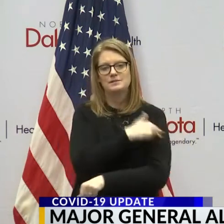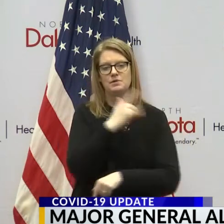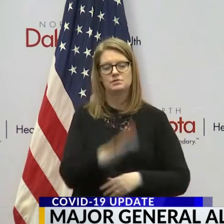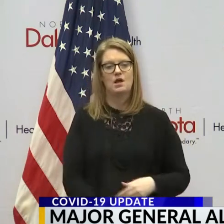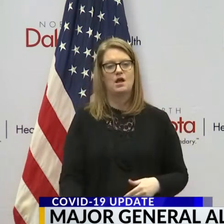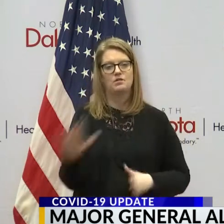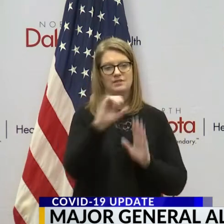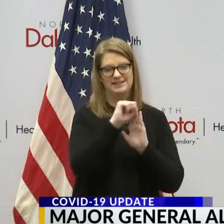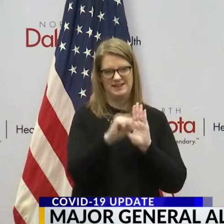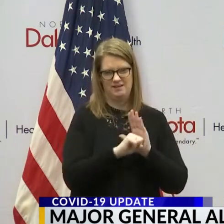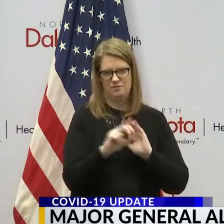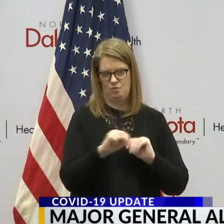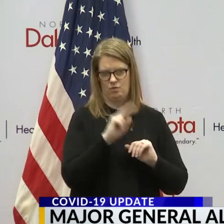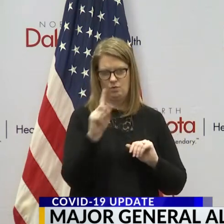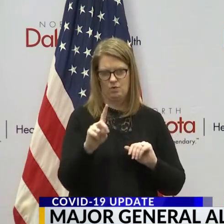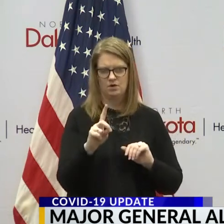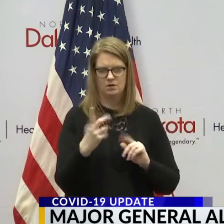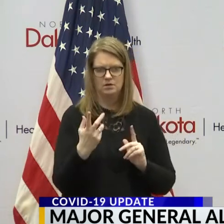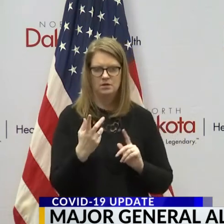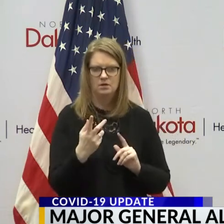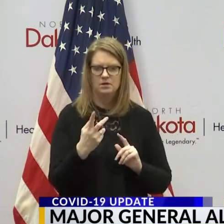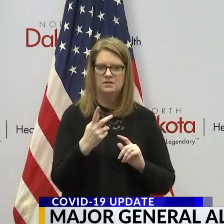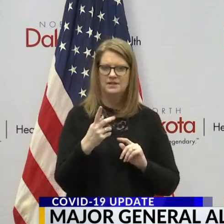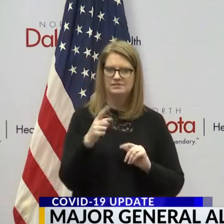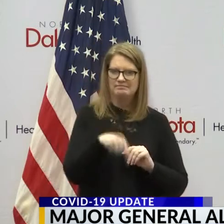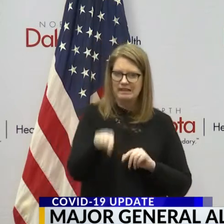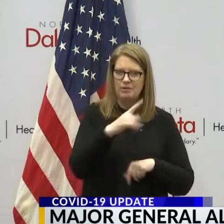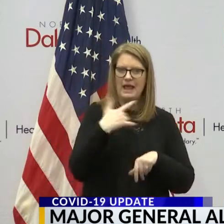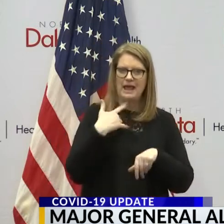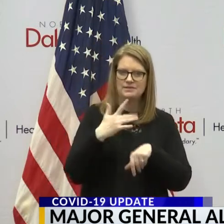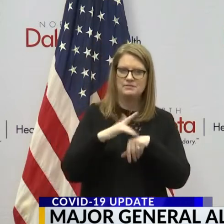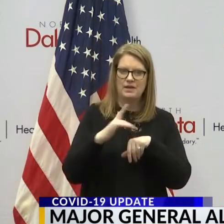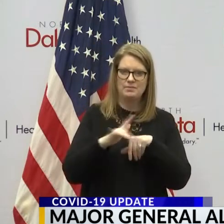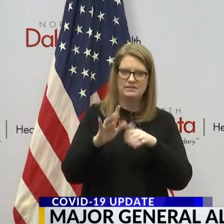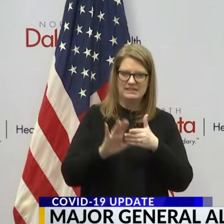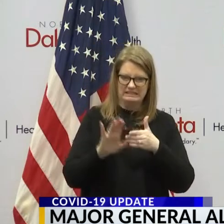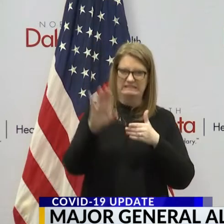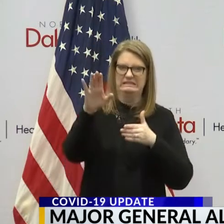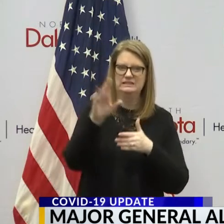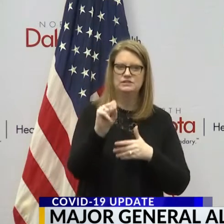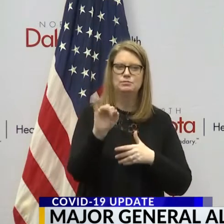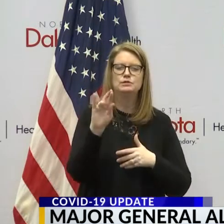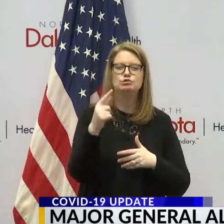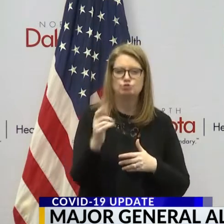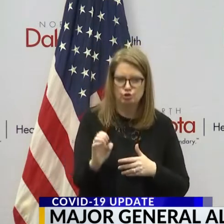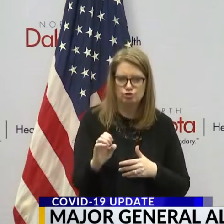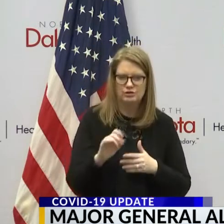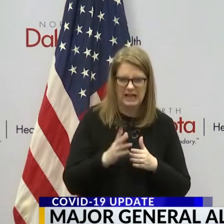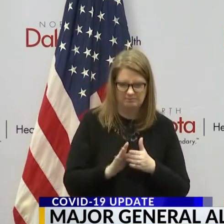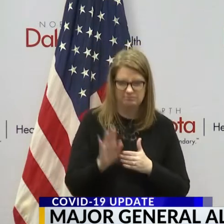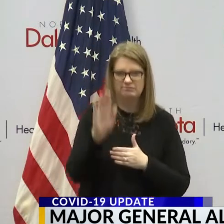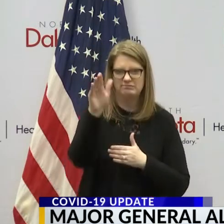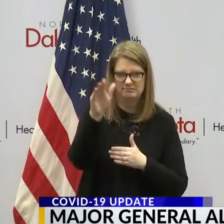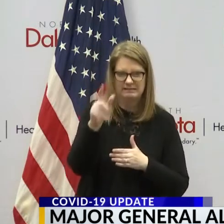ENGINEERS, THE UNIVERSITY SYSTEM AND OUR HOSPITALS THROUGHOUT THE STATE OF NORTH DAKOTA THAT HAVE SOME SURGE